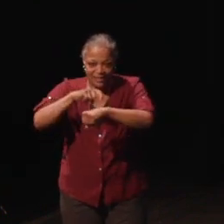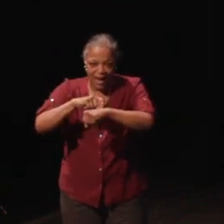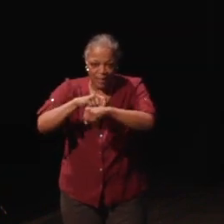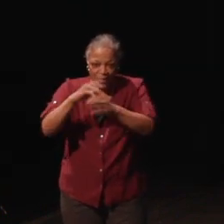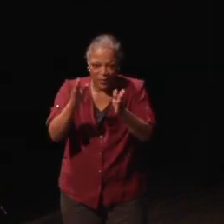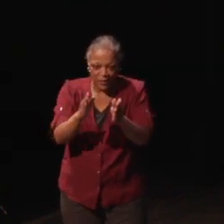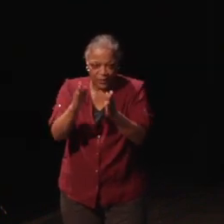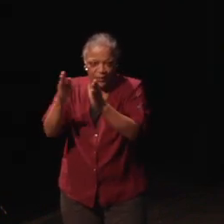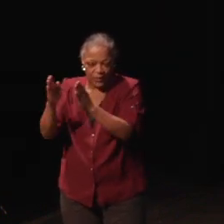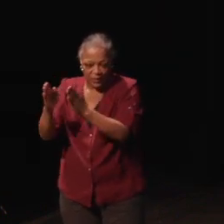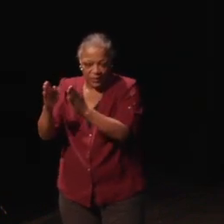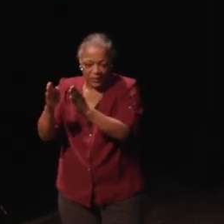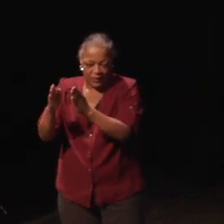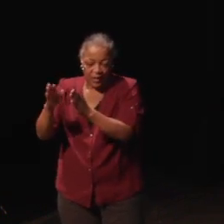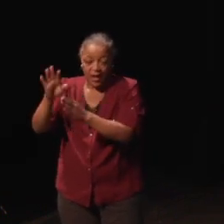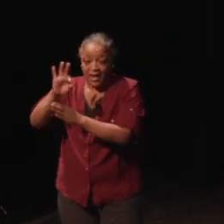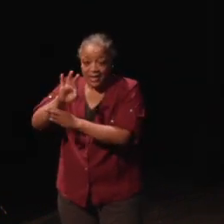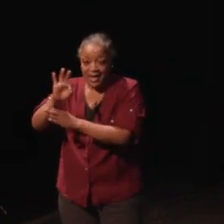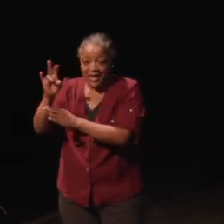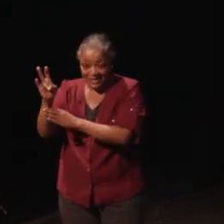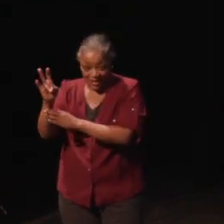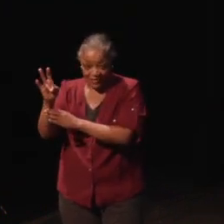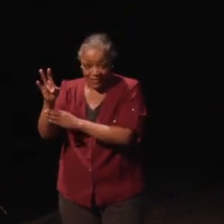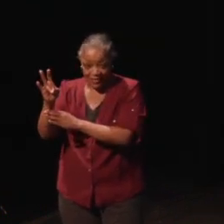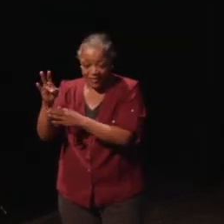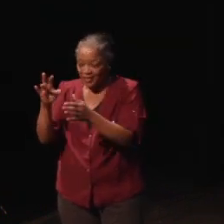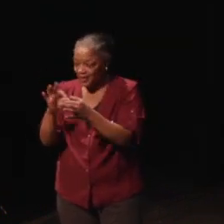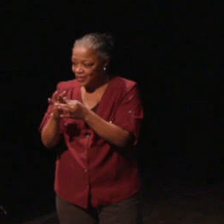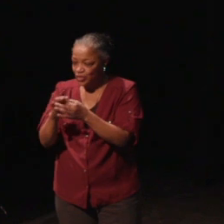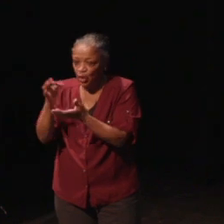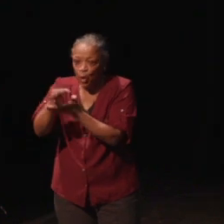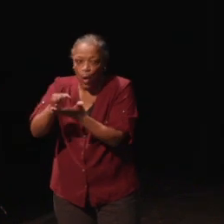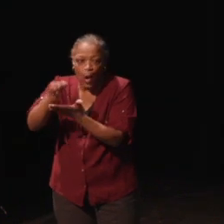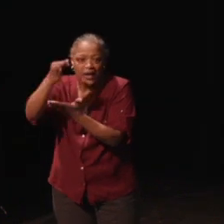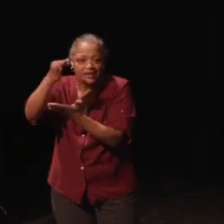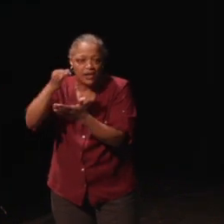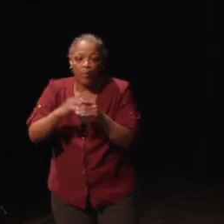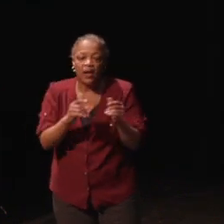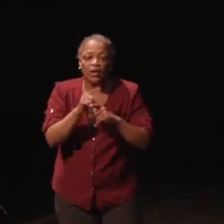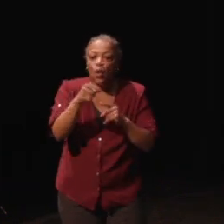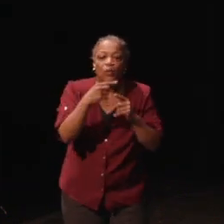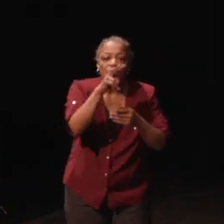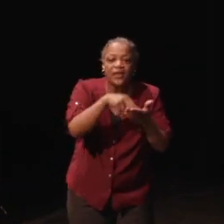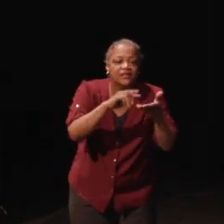it and the 97 is right next to the stack of coins. So, it makes a lot of sense.